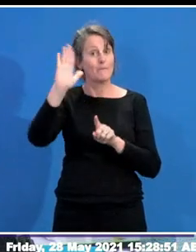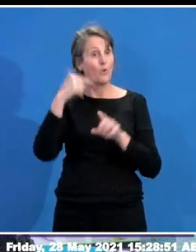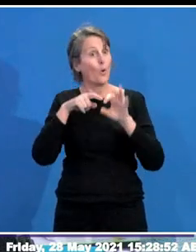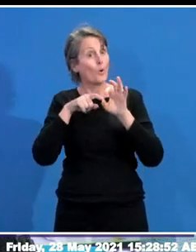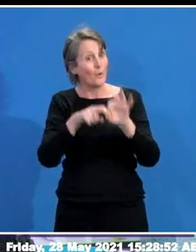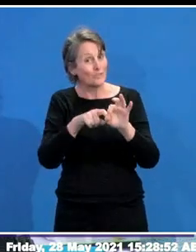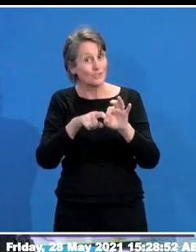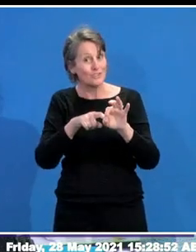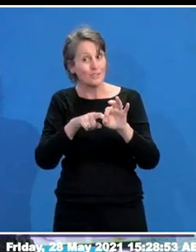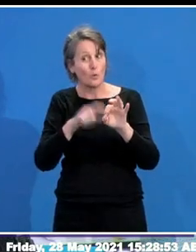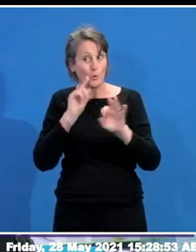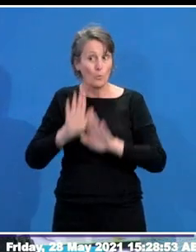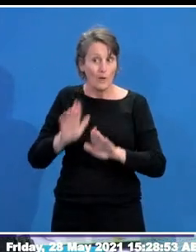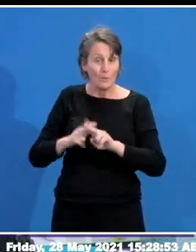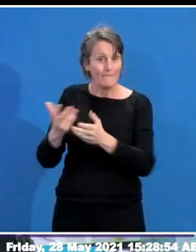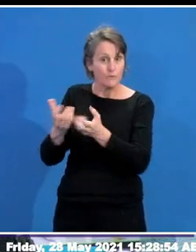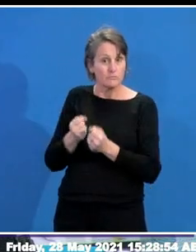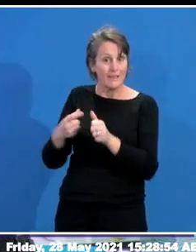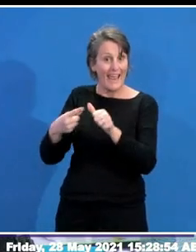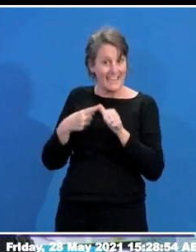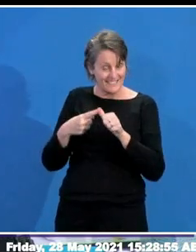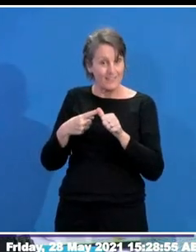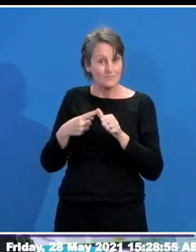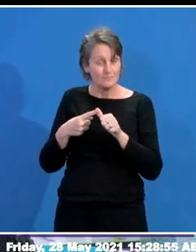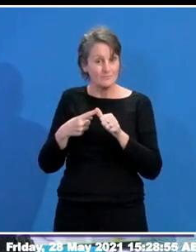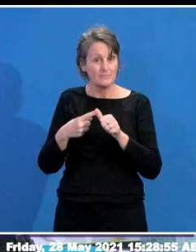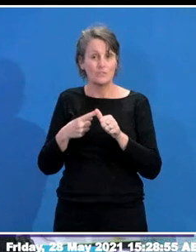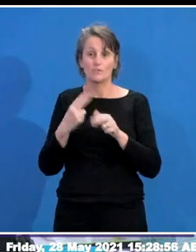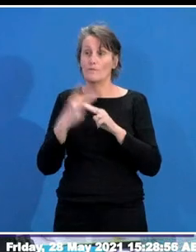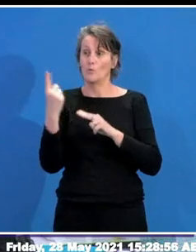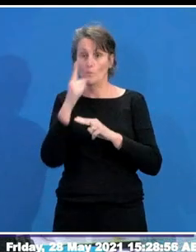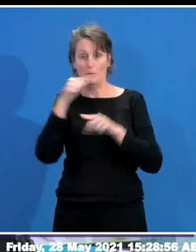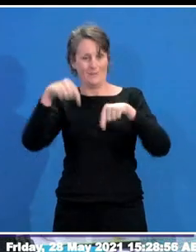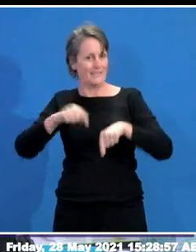a confidential basis to the parties with leave to appear at this hearing.